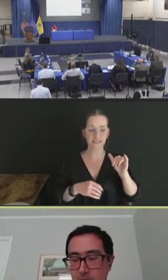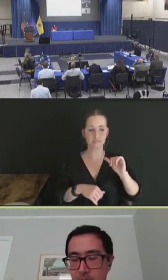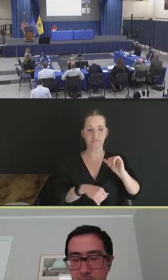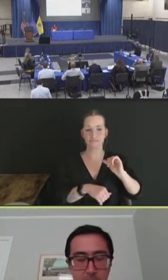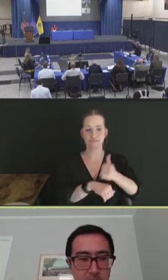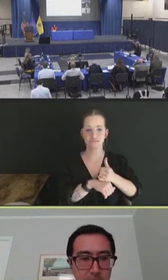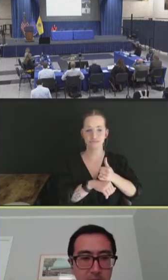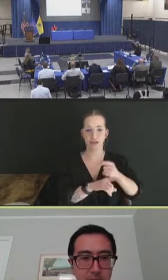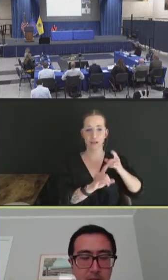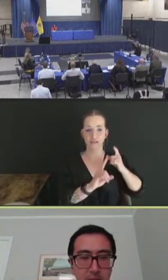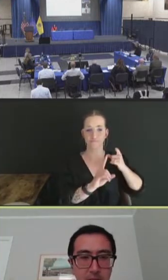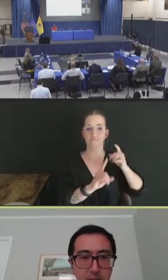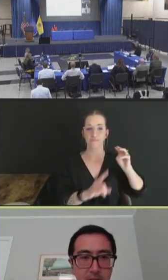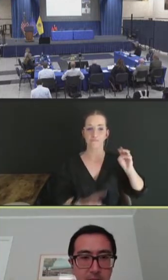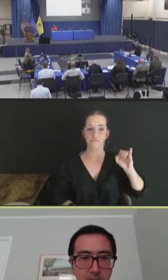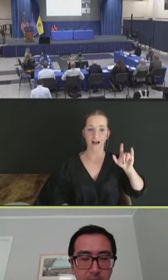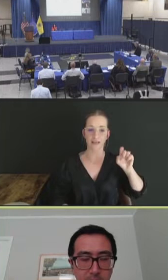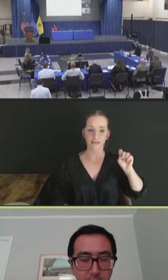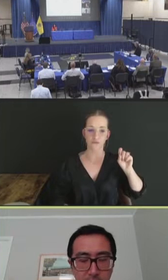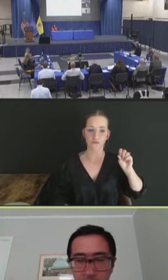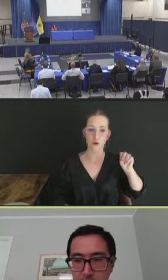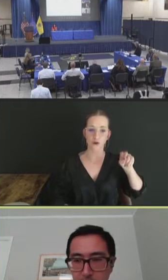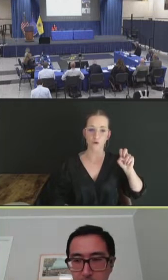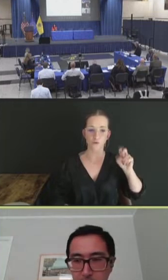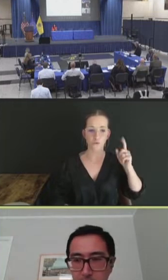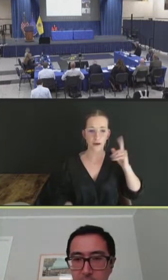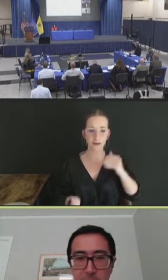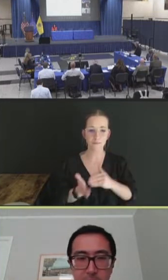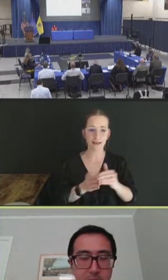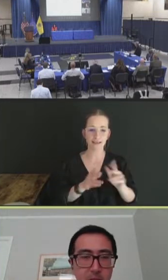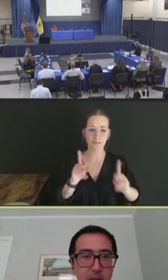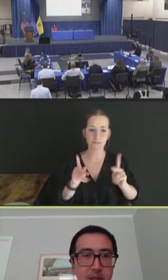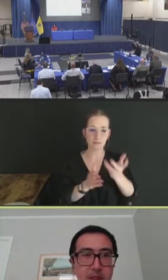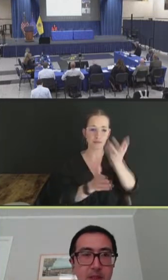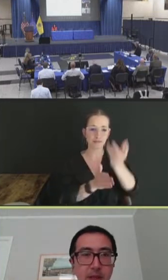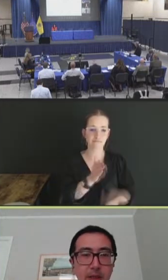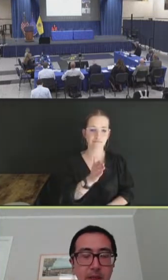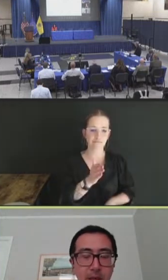individuals lost to COVID, I think there are, as you all know, many stories that